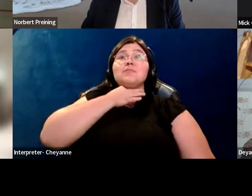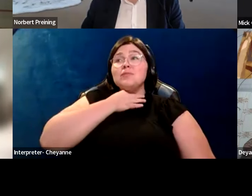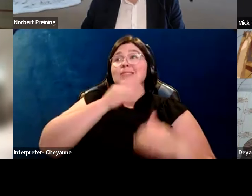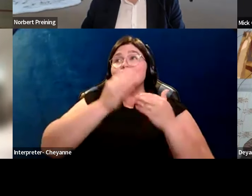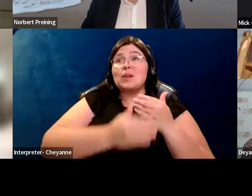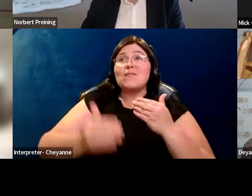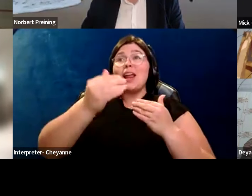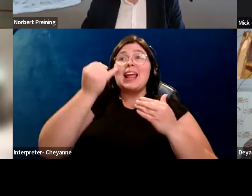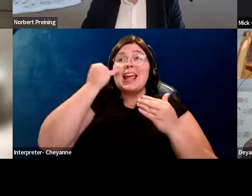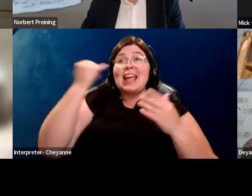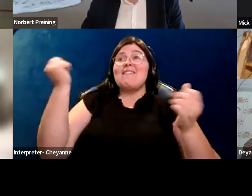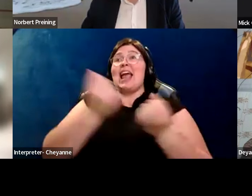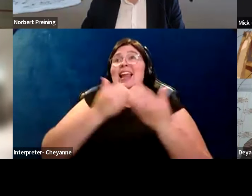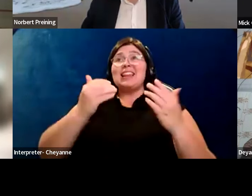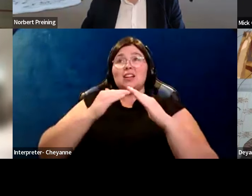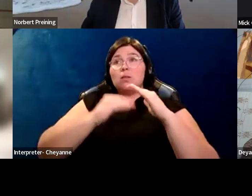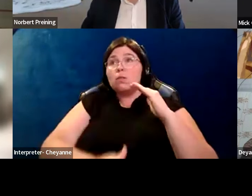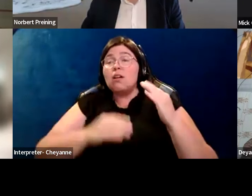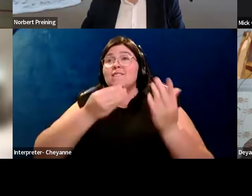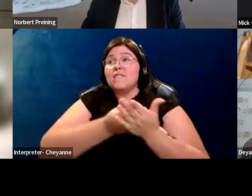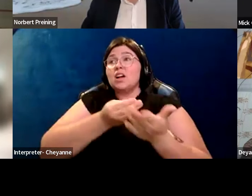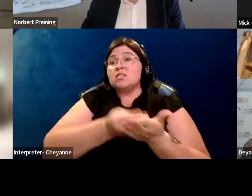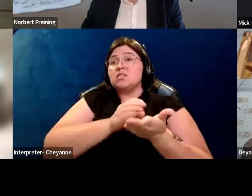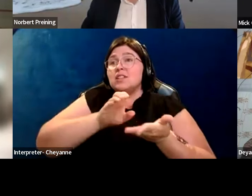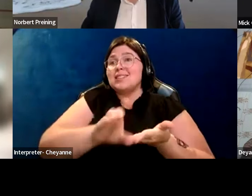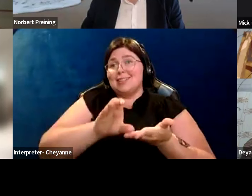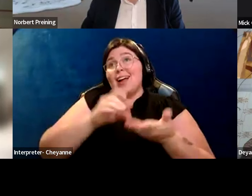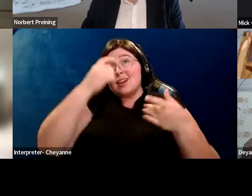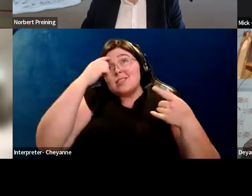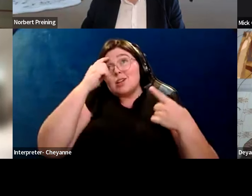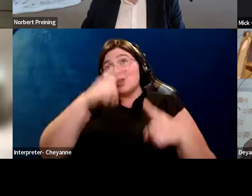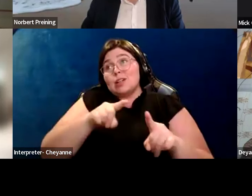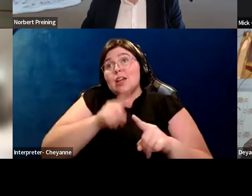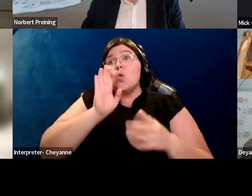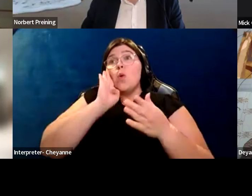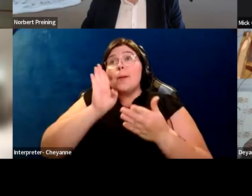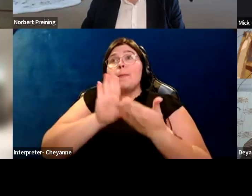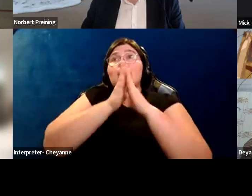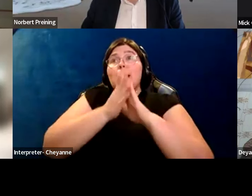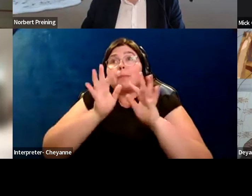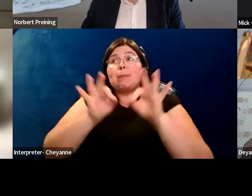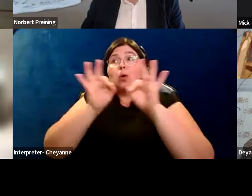If anything, it's underfunded. I'm going to agree with this. And I think it will become important to sustain maybe